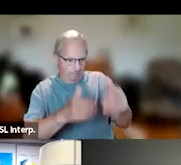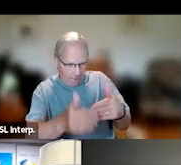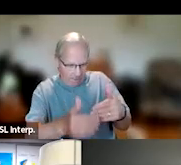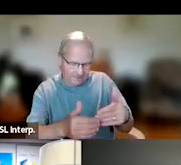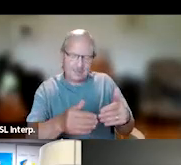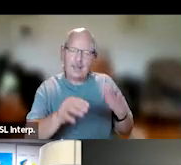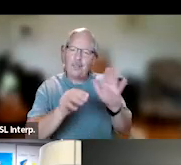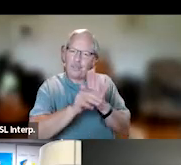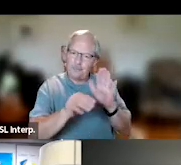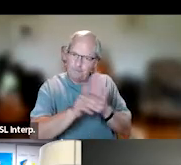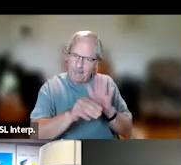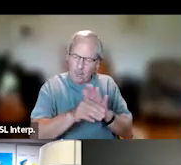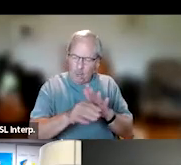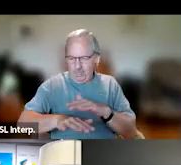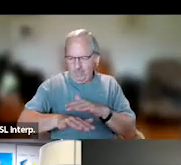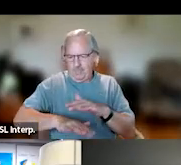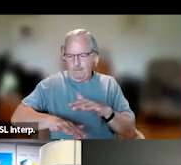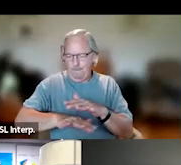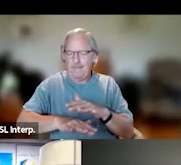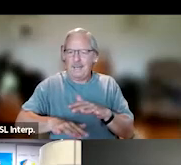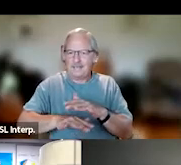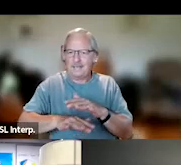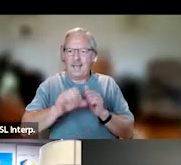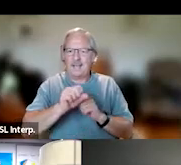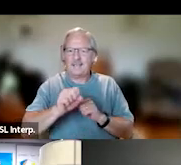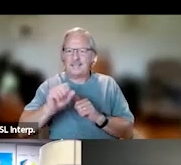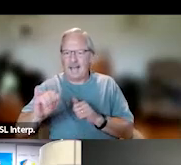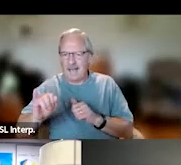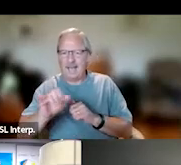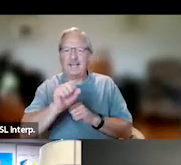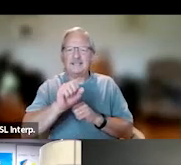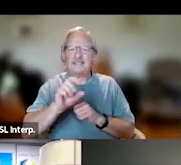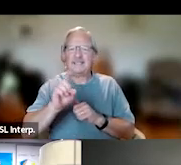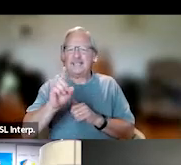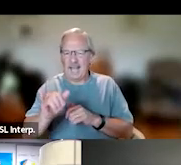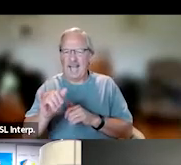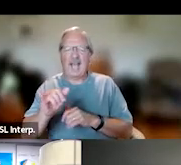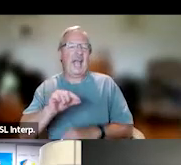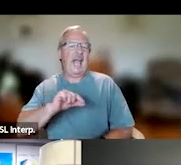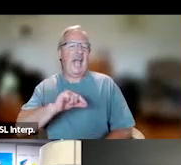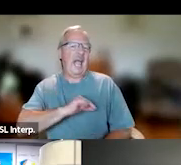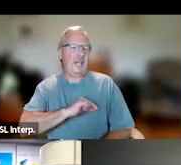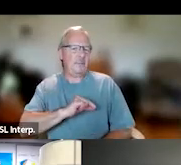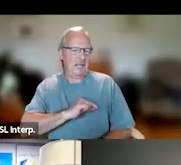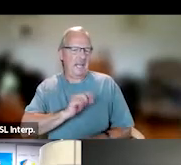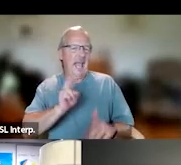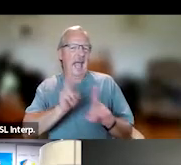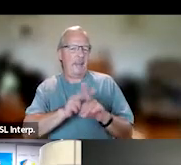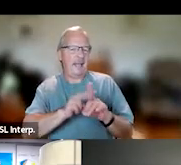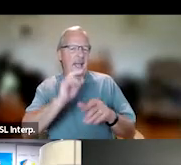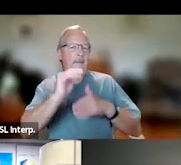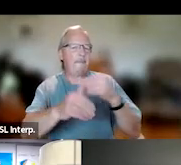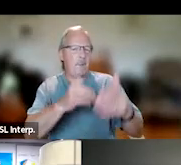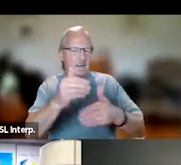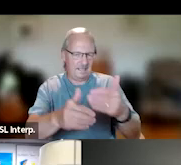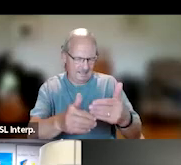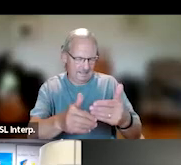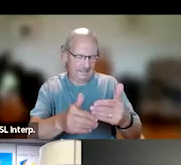on the basics of SSI and SSDI eligibility, application processing, application development,